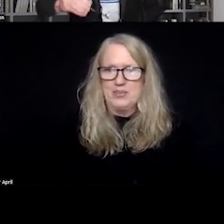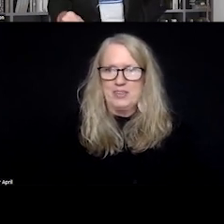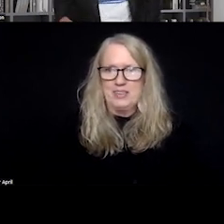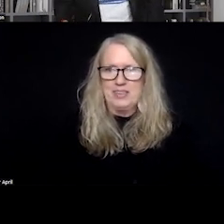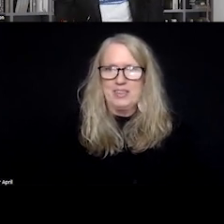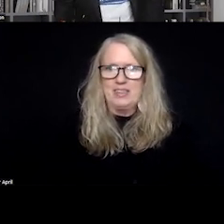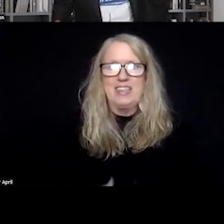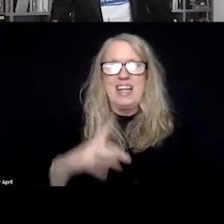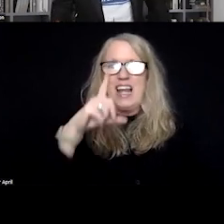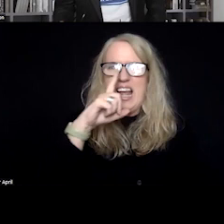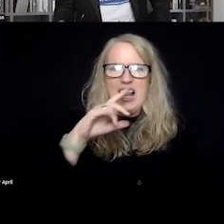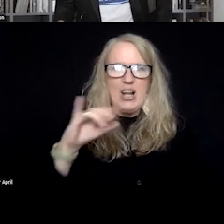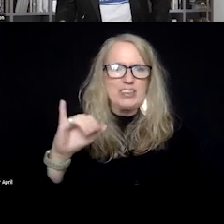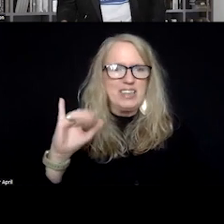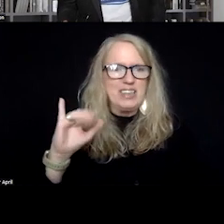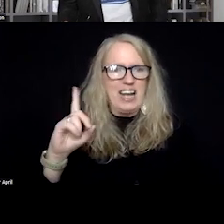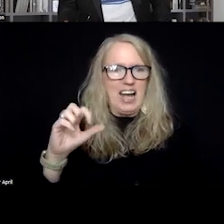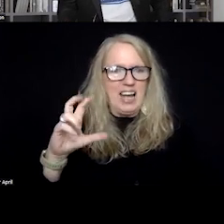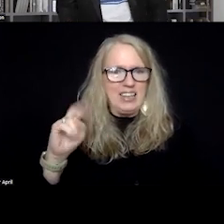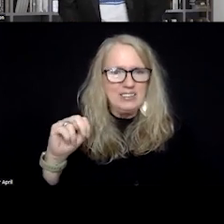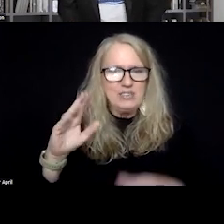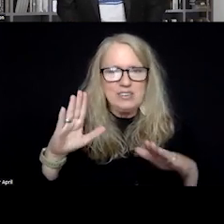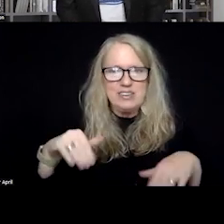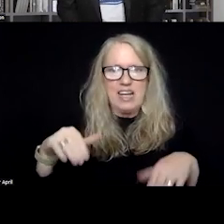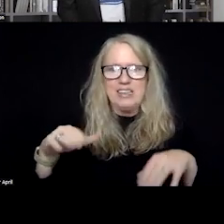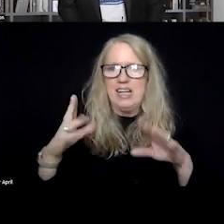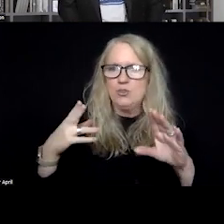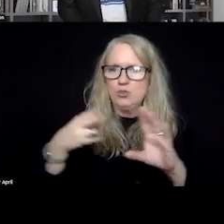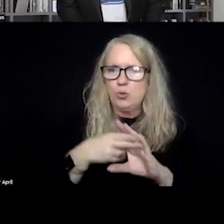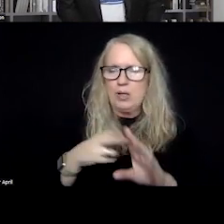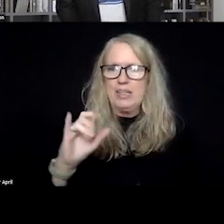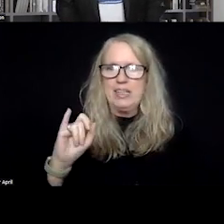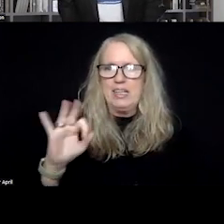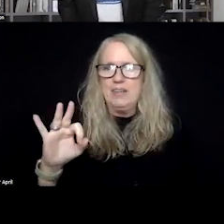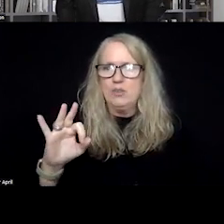LIKE HE MAY NOT BE WITH US YET. KAREN, IF YOU CAN SHOOT ME A